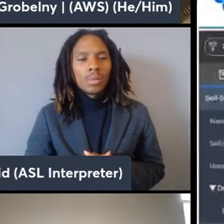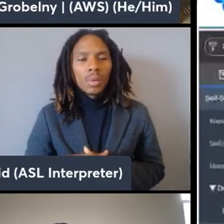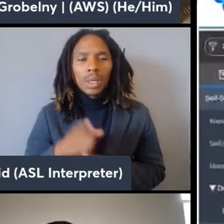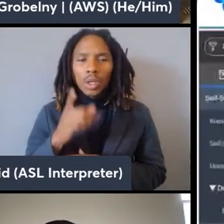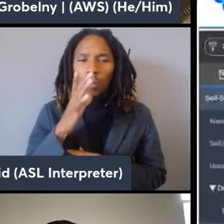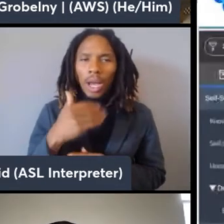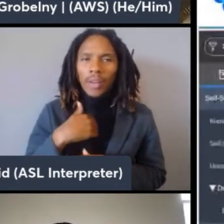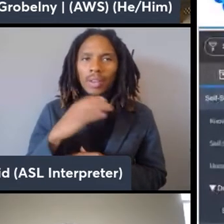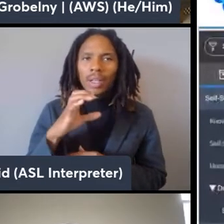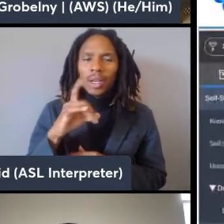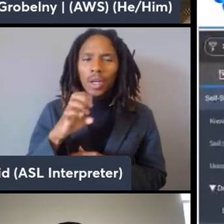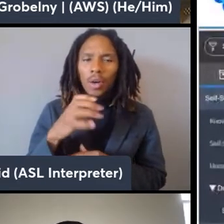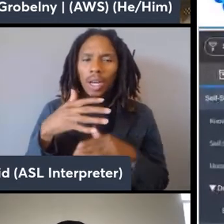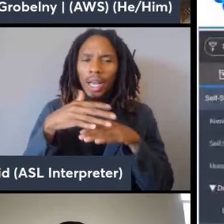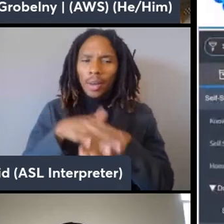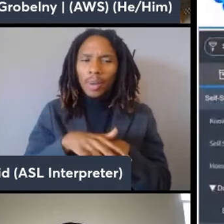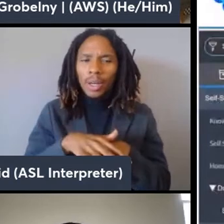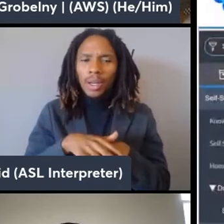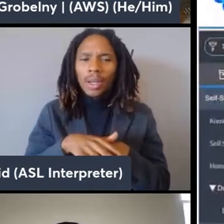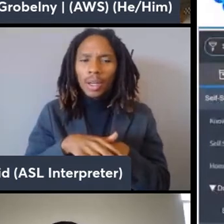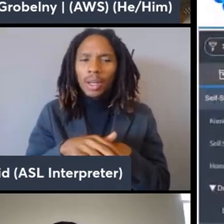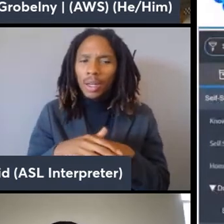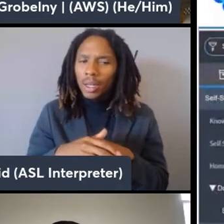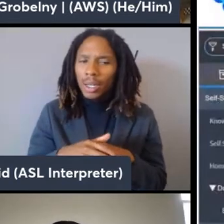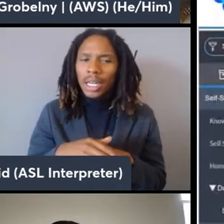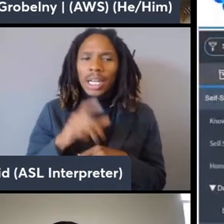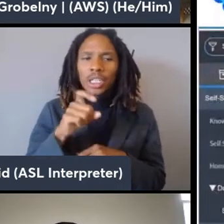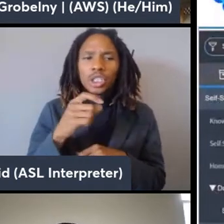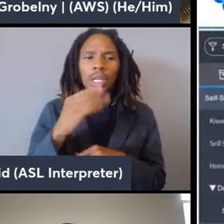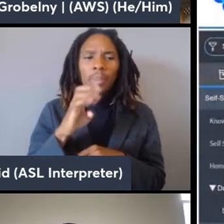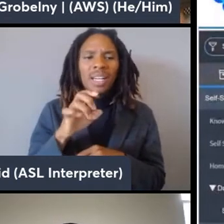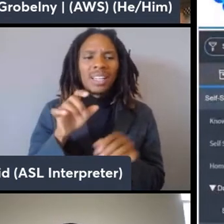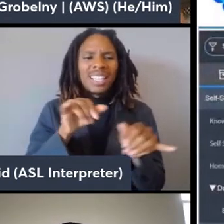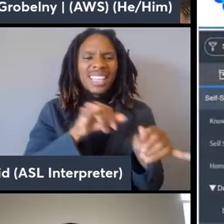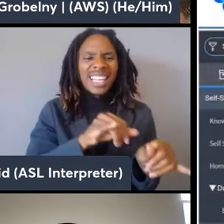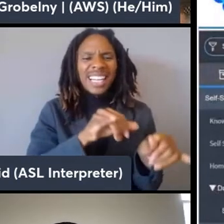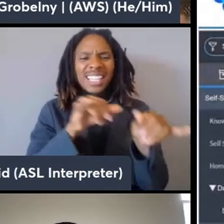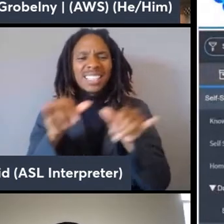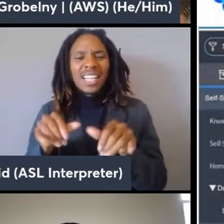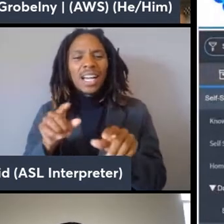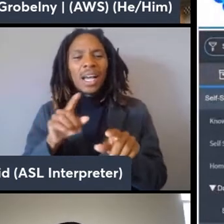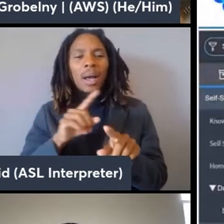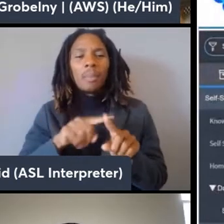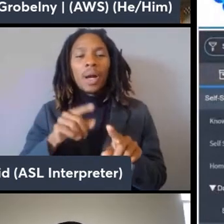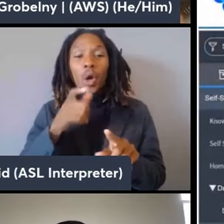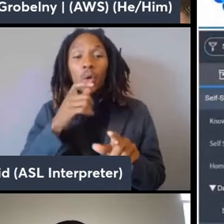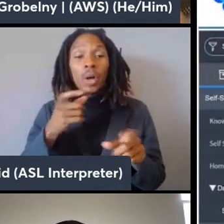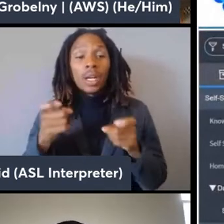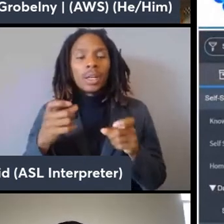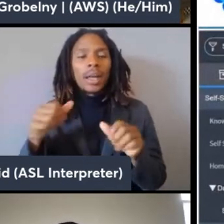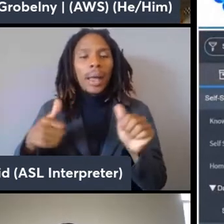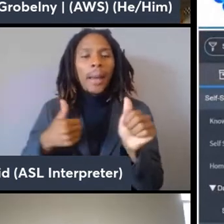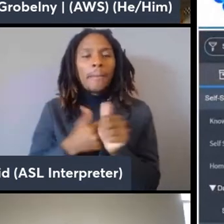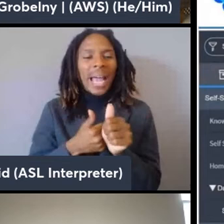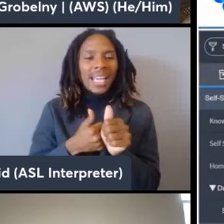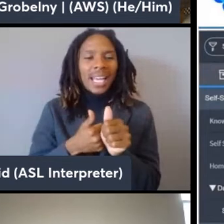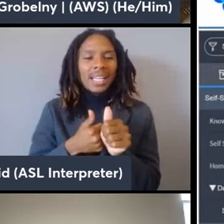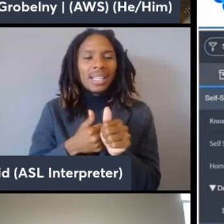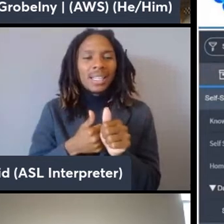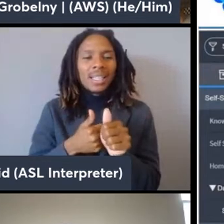The look and feel of it will be exactly same, but it's done by the back end, and not through the front end. - Gotcha.